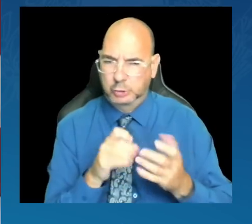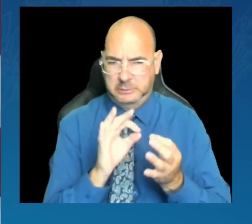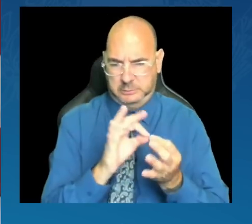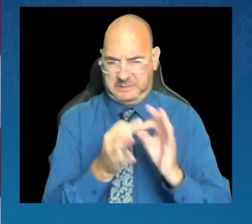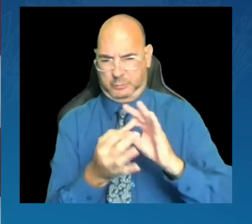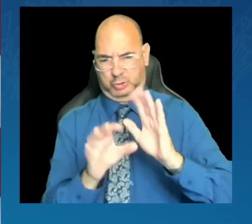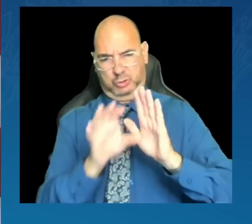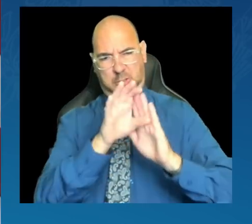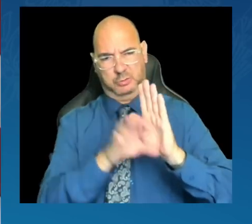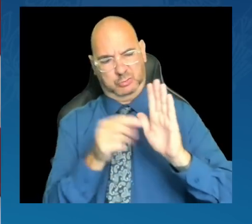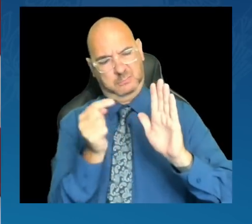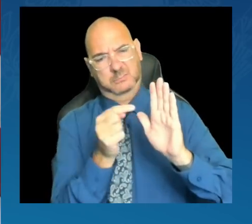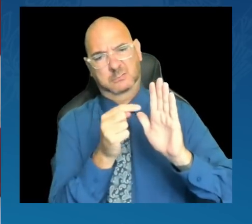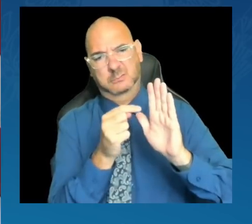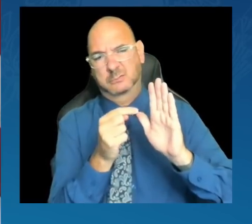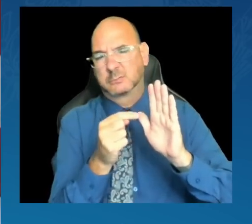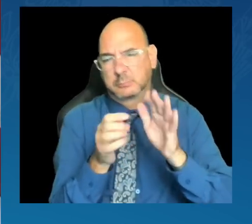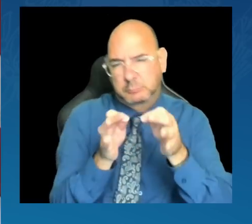Clarence Thomas said the quiet part out loud --